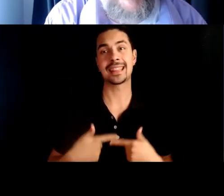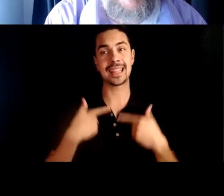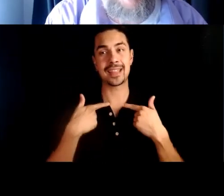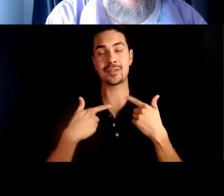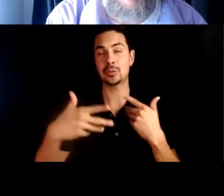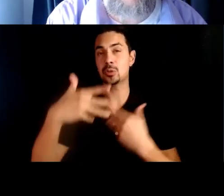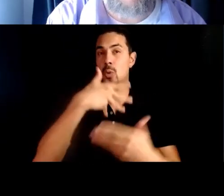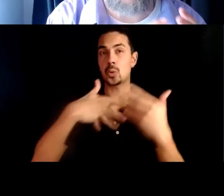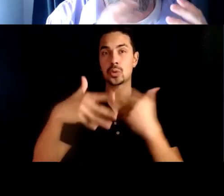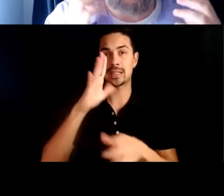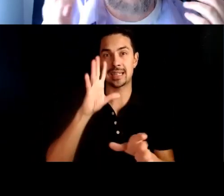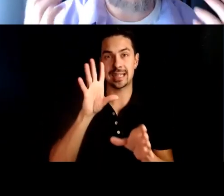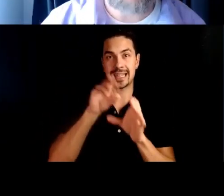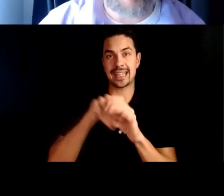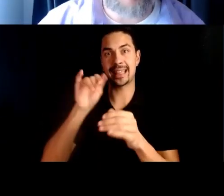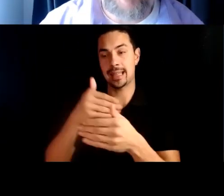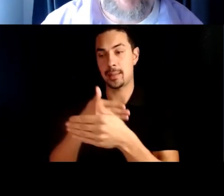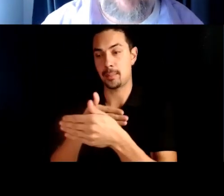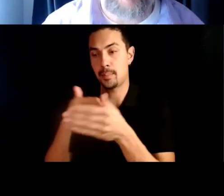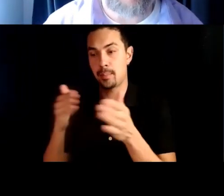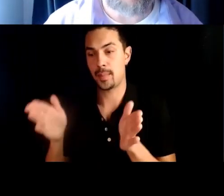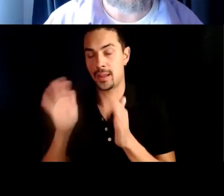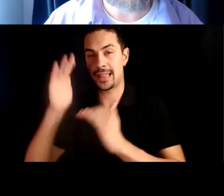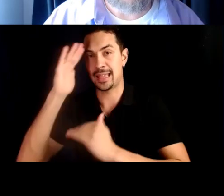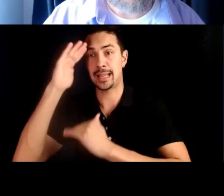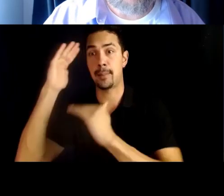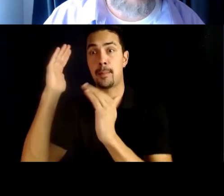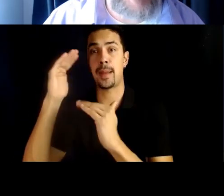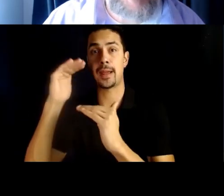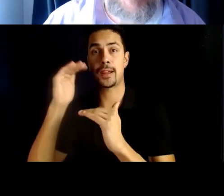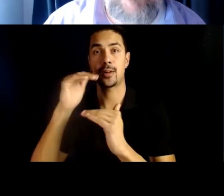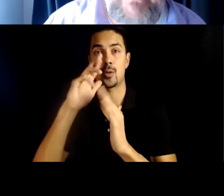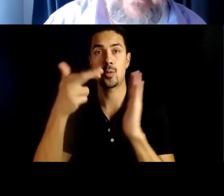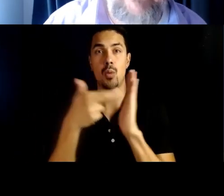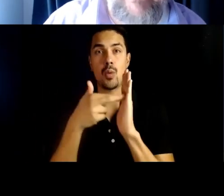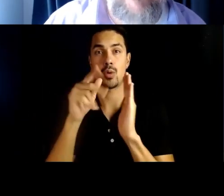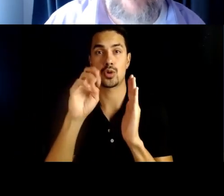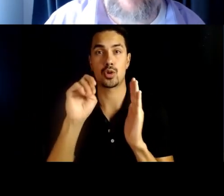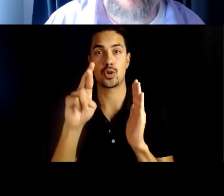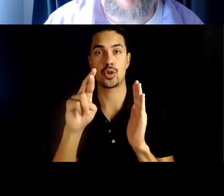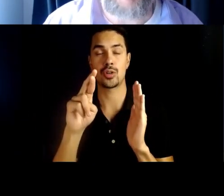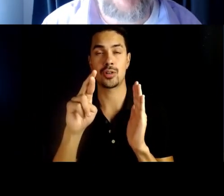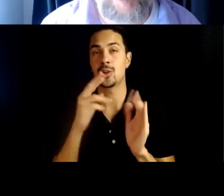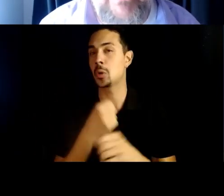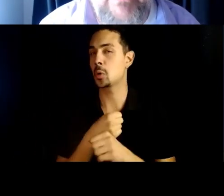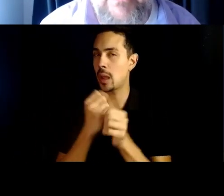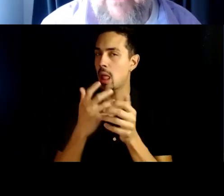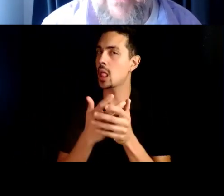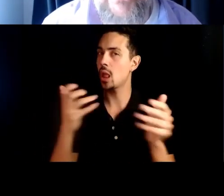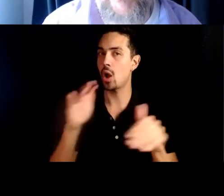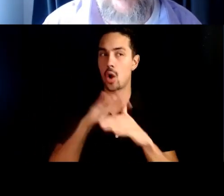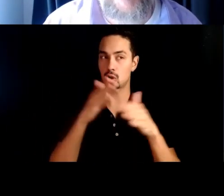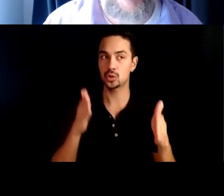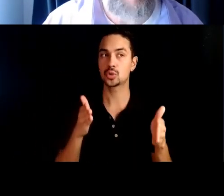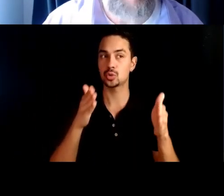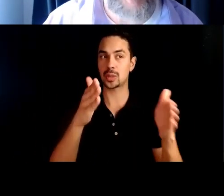within kind of the expected gender roles, it did create a lot of on the streets safety issues,